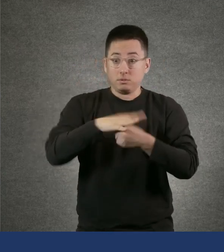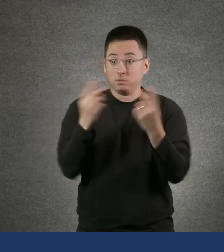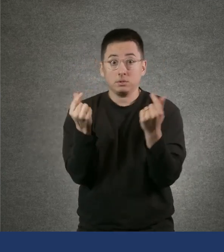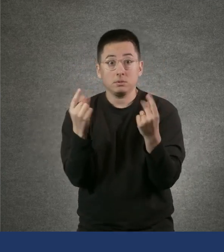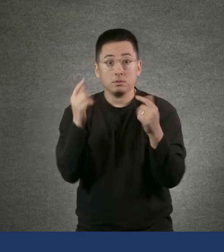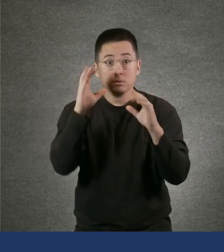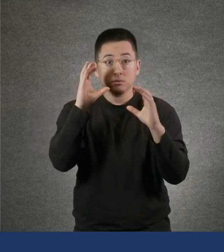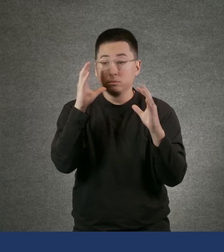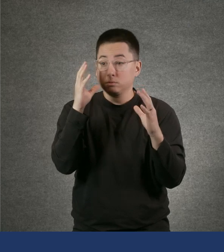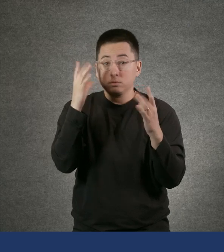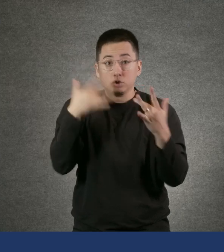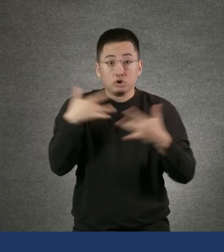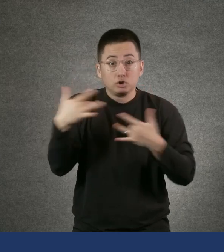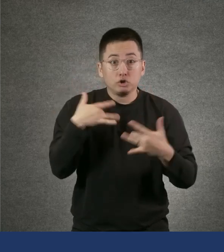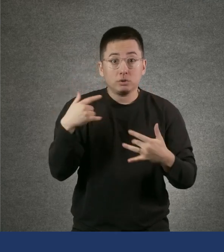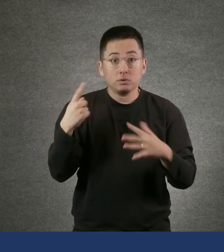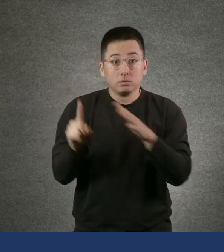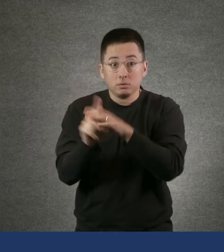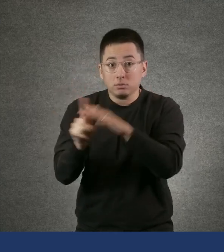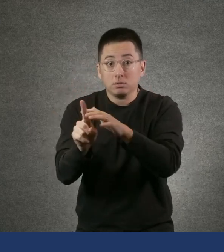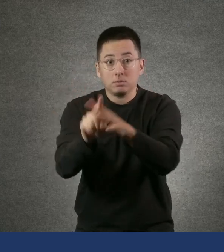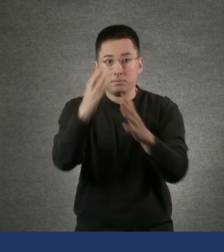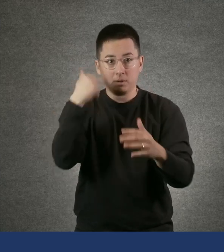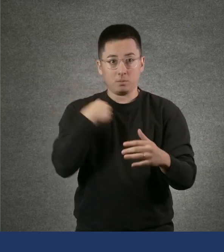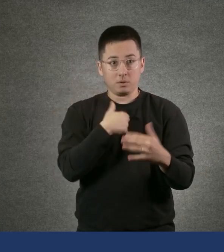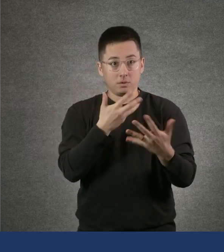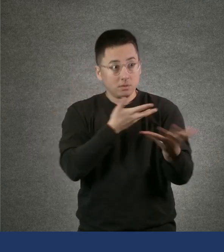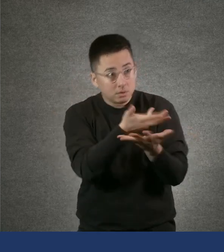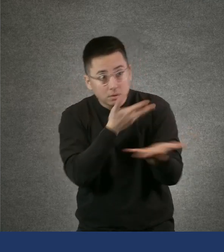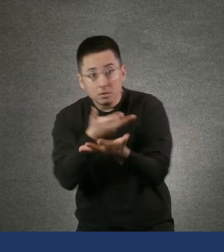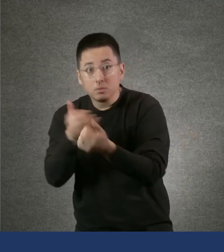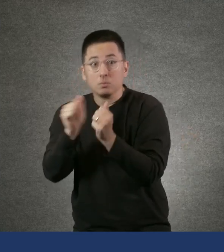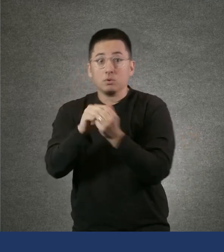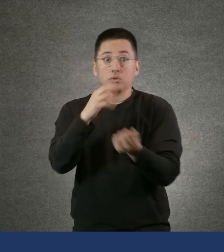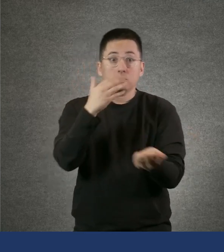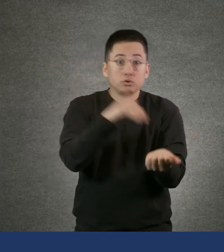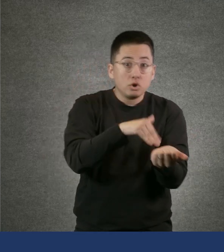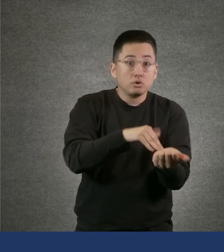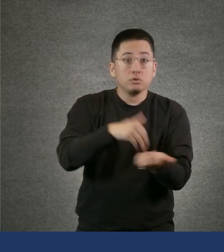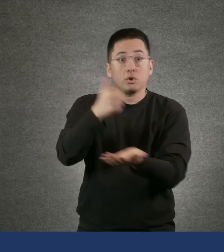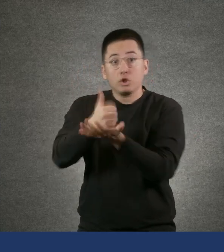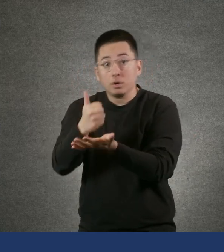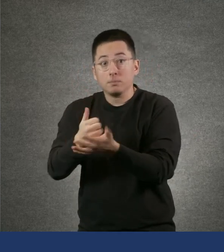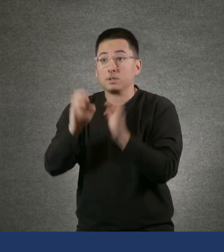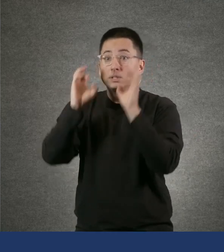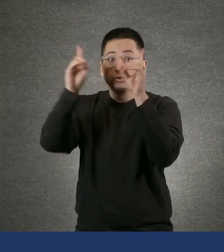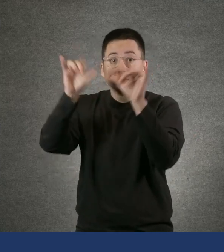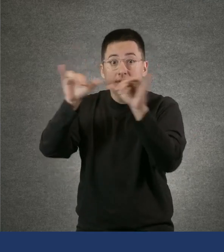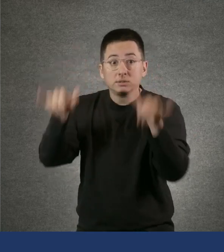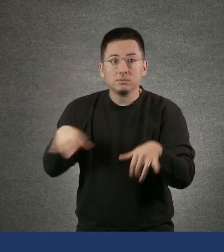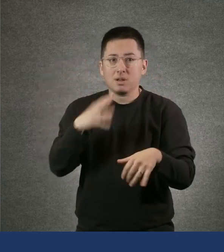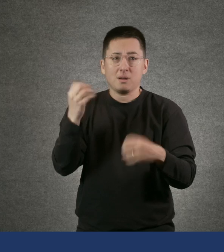educational systems, and so many other challenges as she grew to become the vibrant, outgoing young lady we